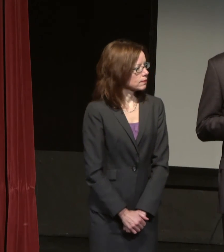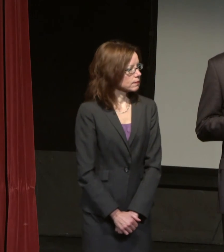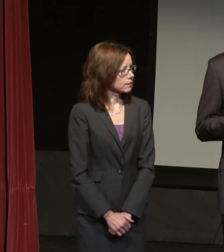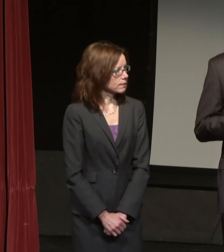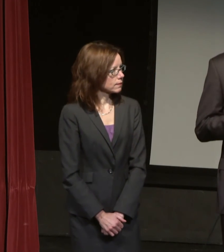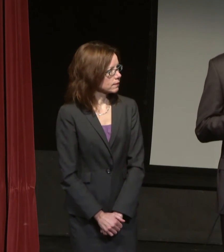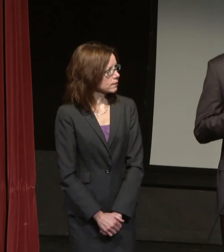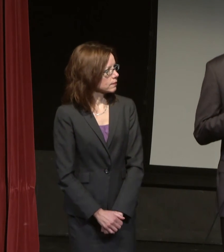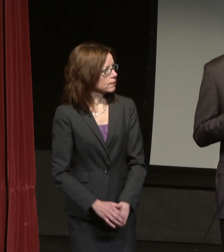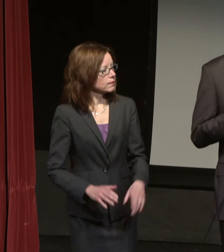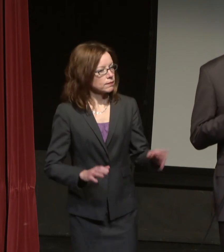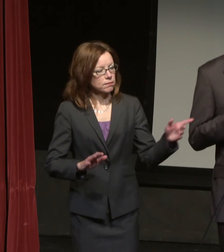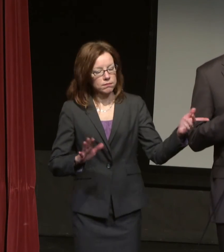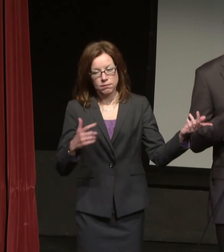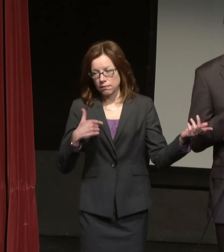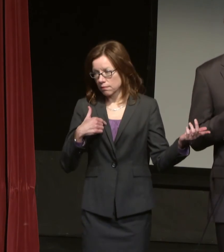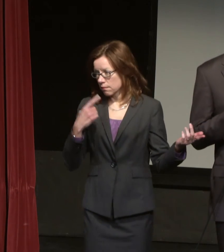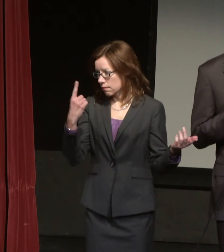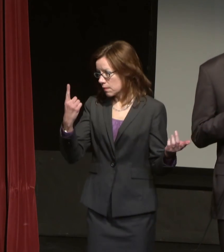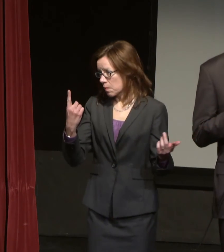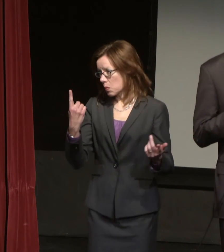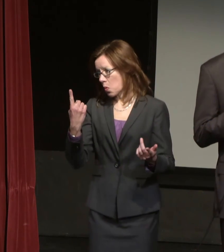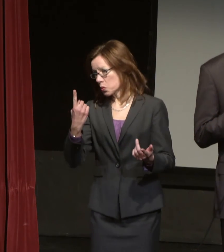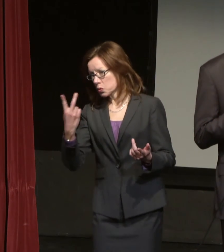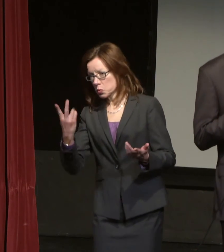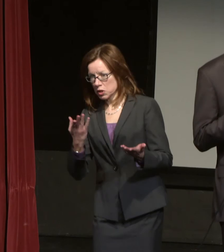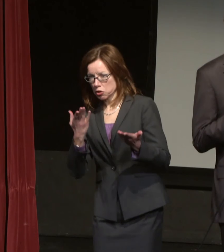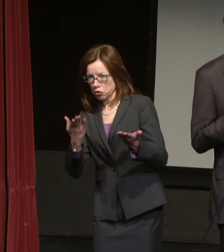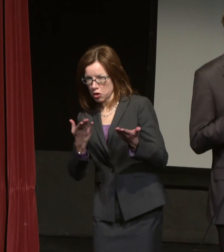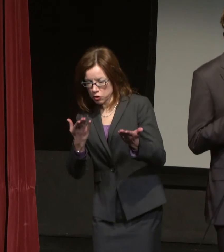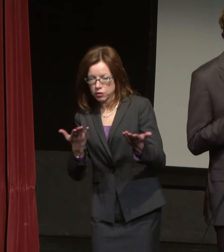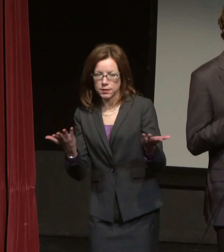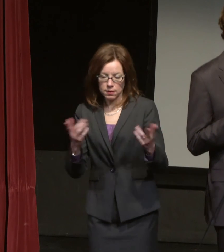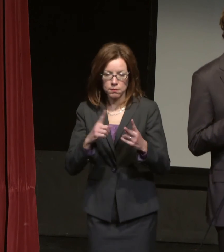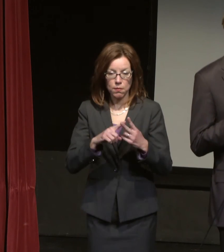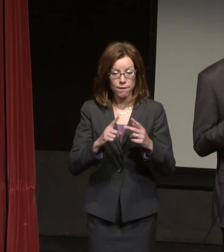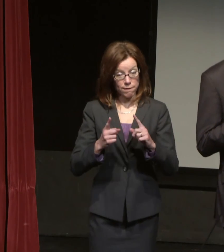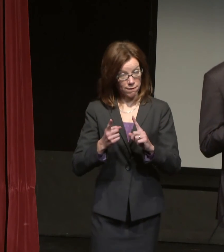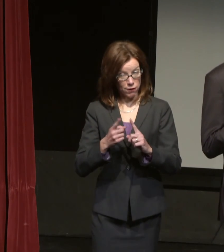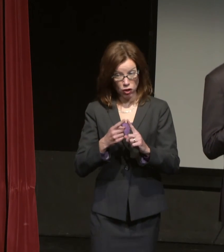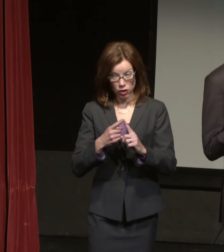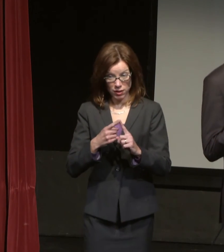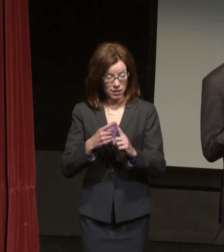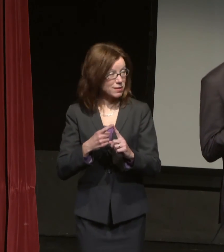I think maybe there are a couple of answers to that. The first is, what I try to practice is to lead by example.